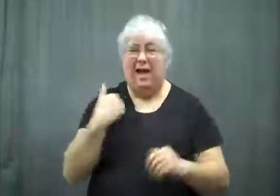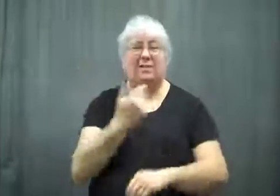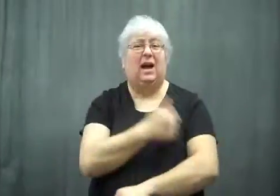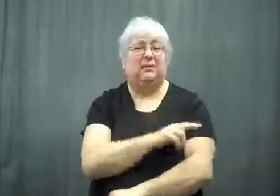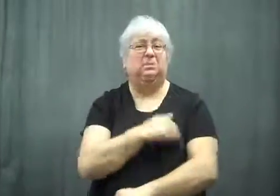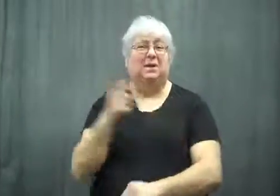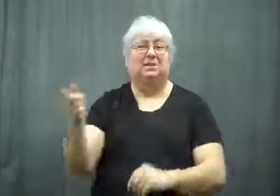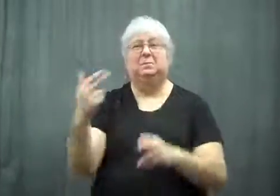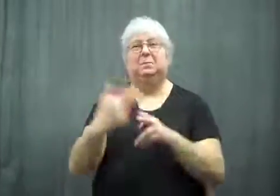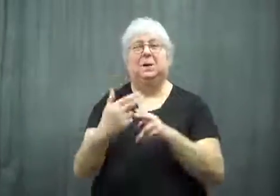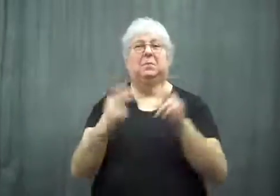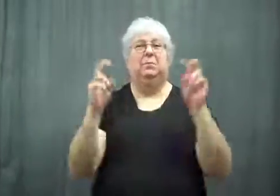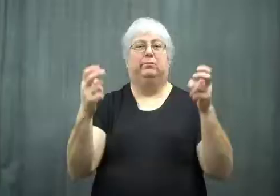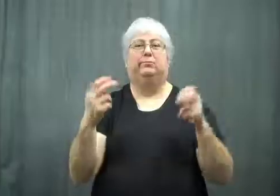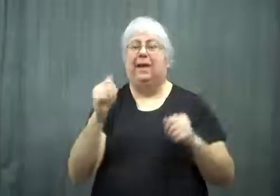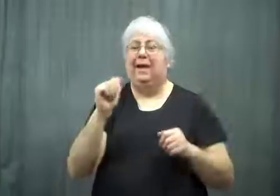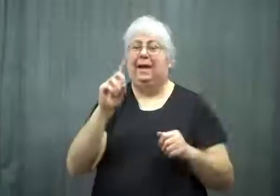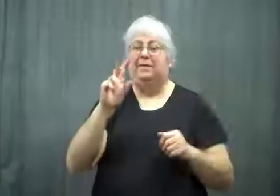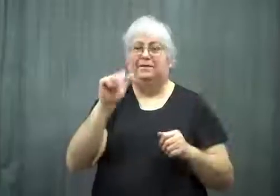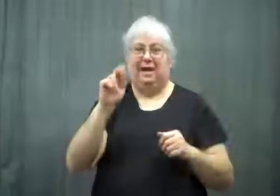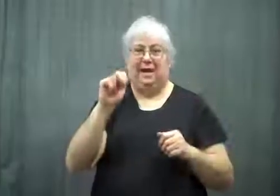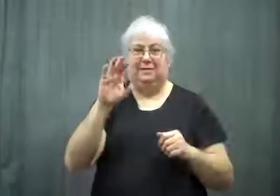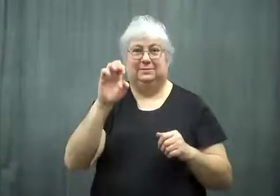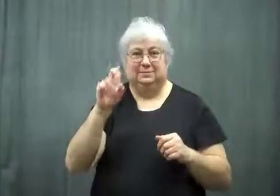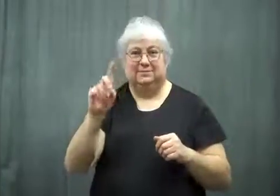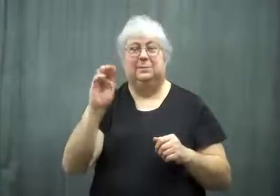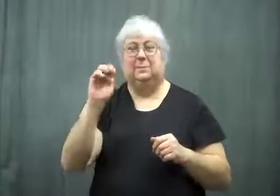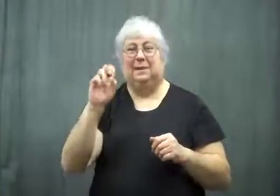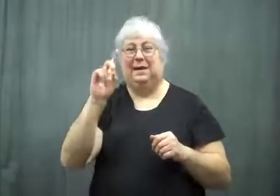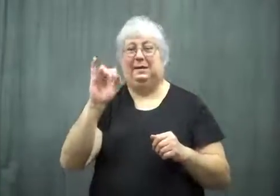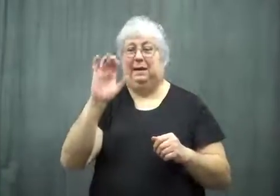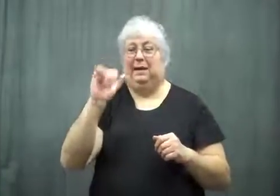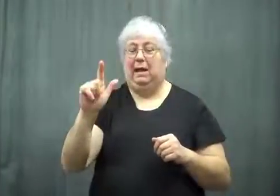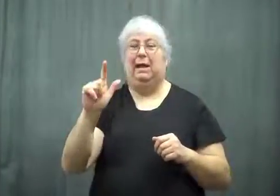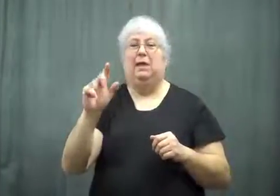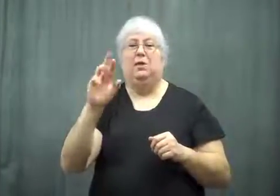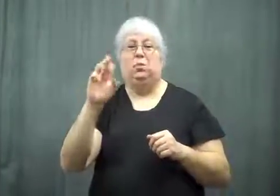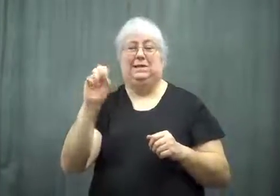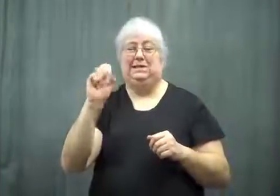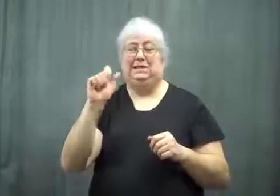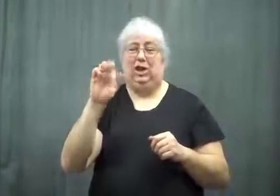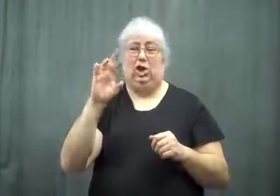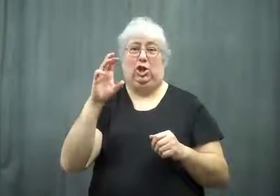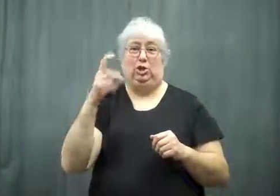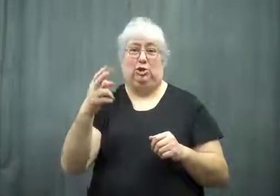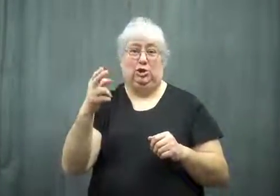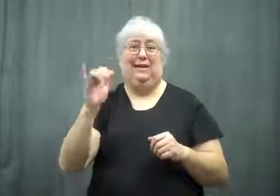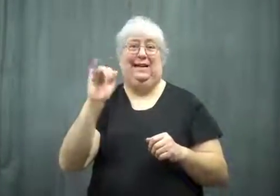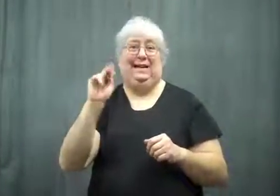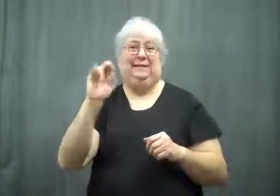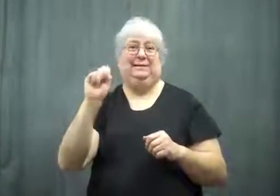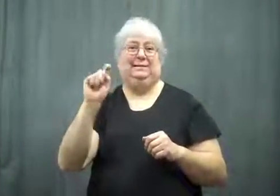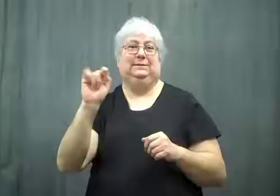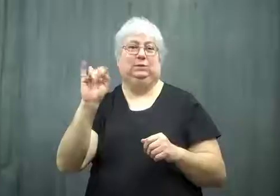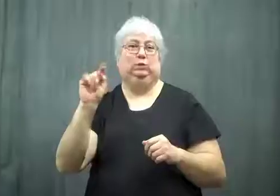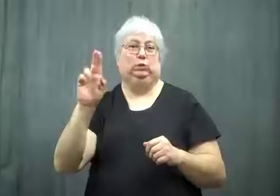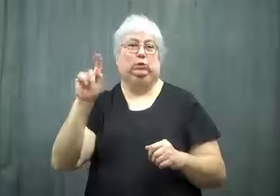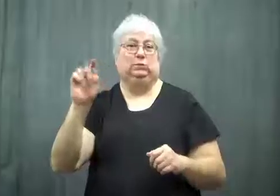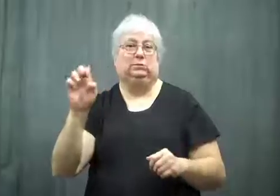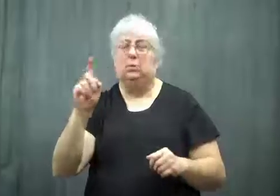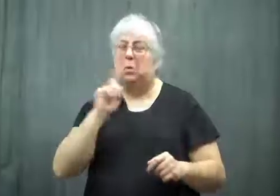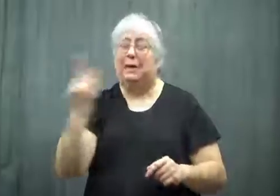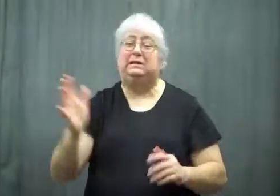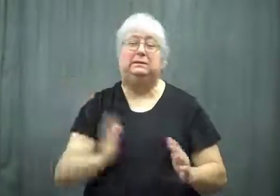There's a hospital there, the Advanced Medical Research Institute.